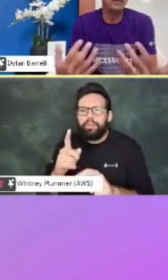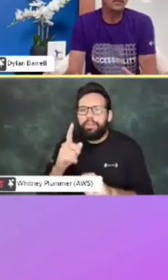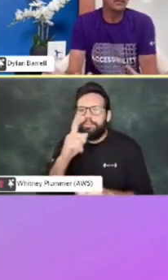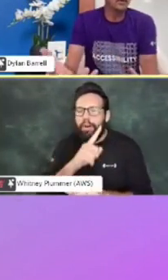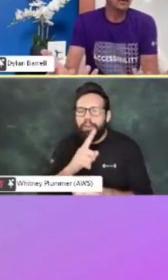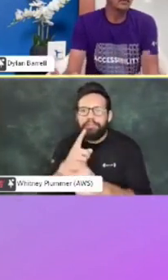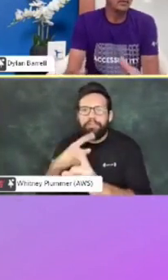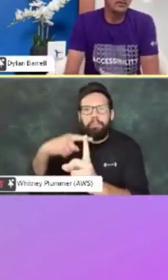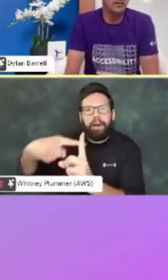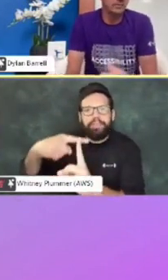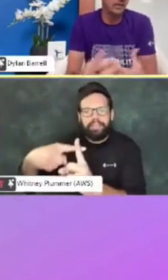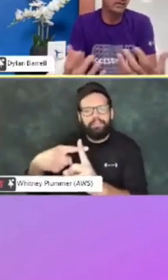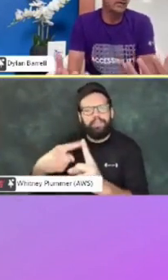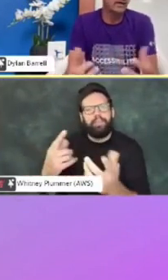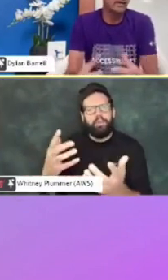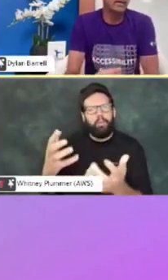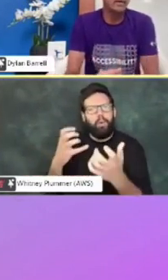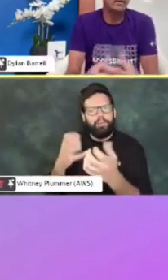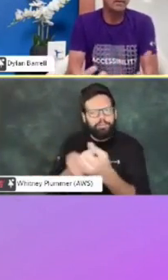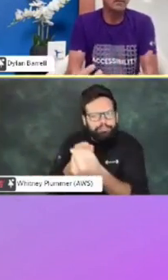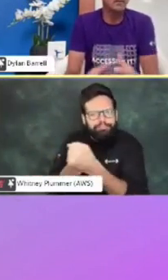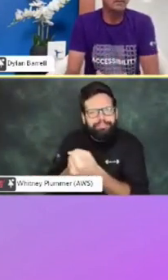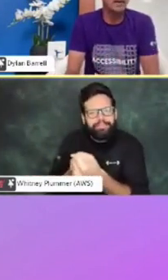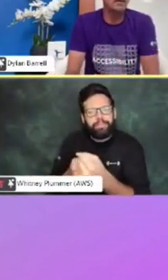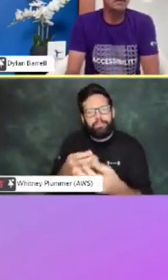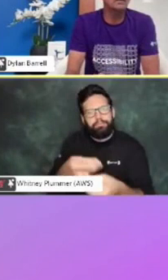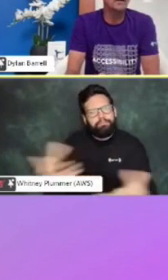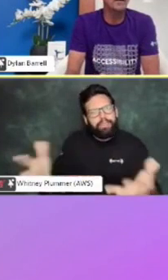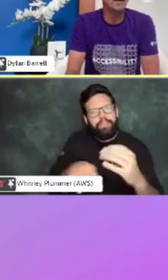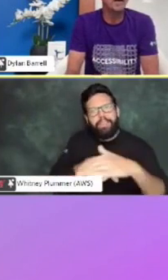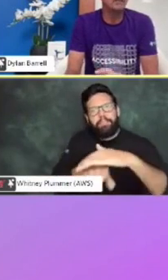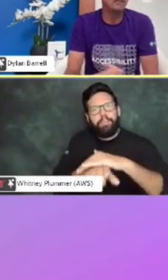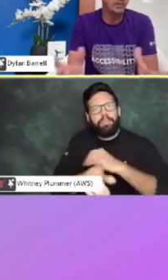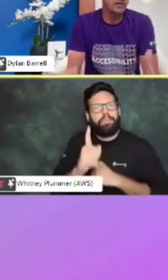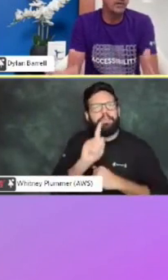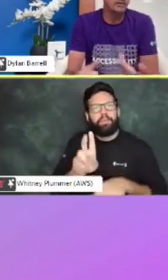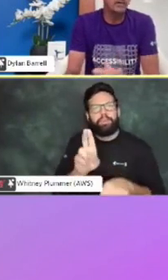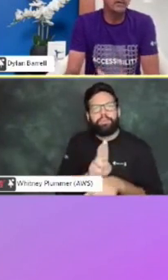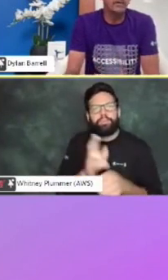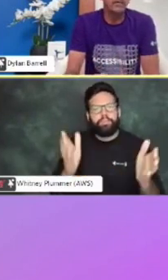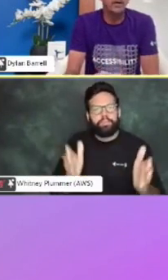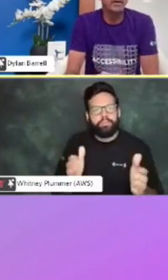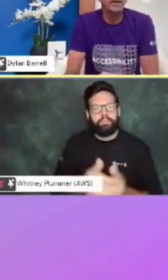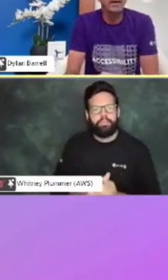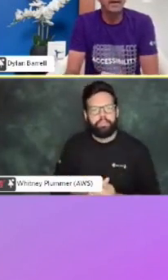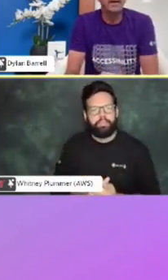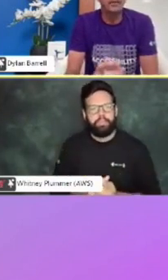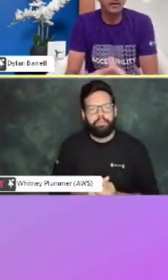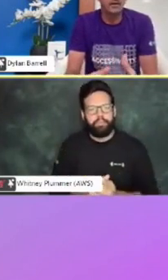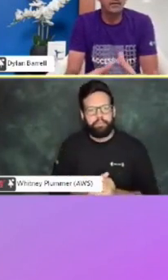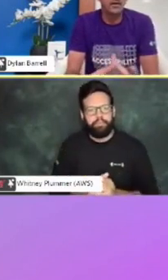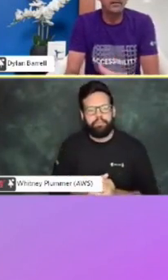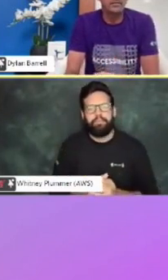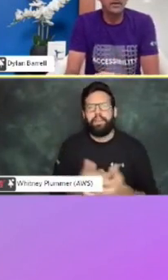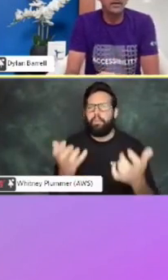to use of the product so they can test them, give us feedback on them before we turn them on for everyone. So if you have this product